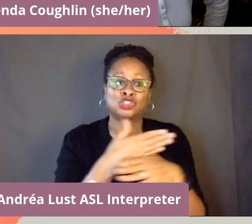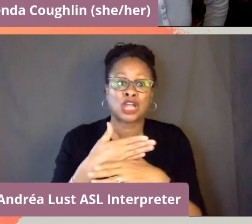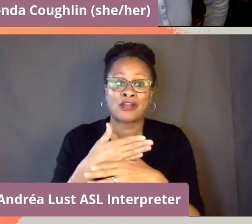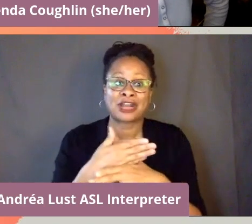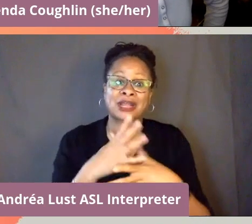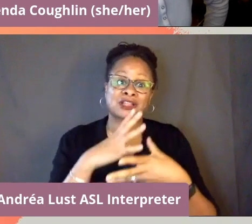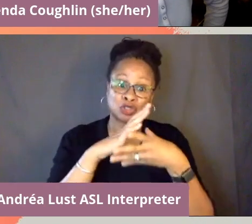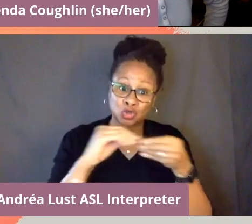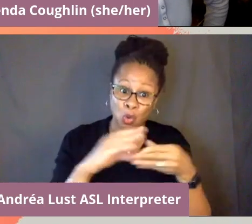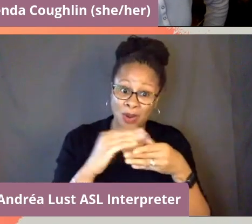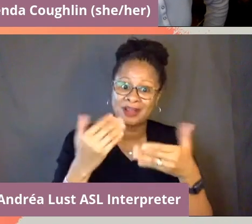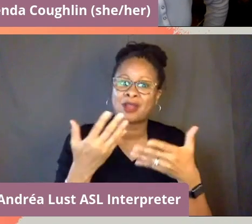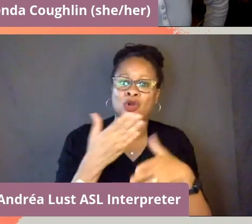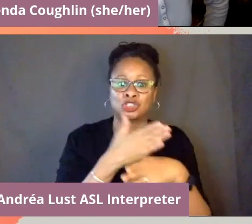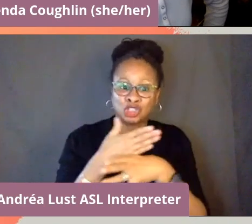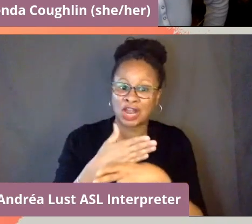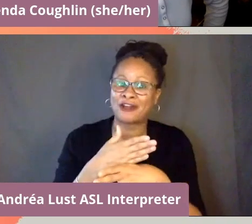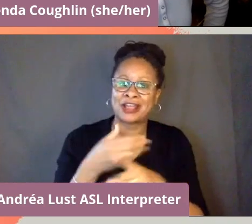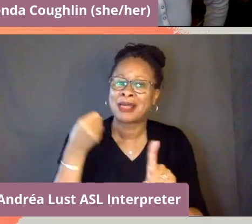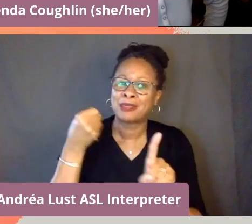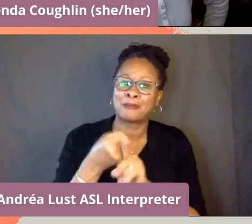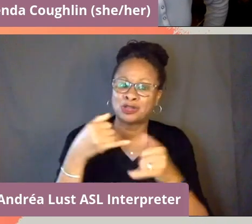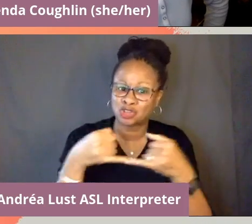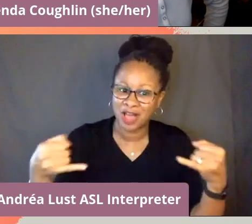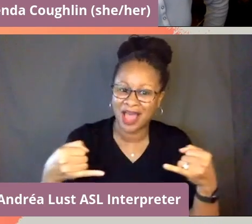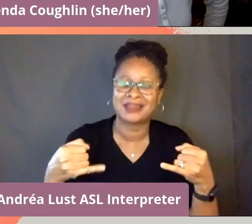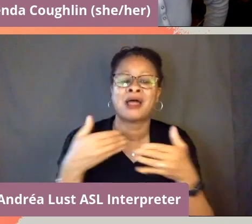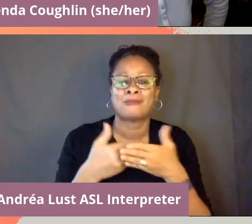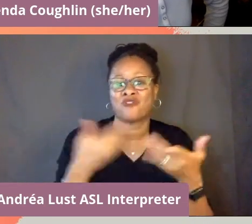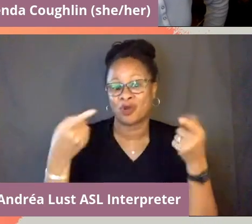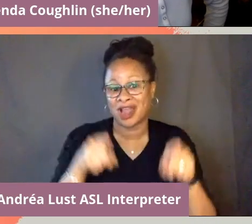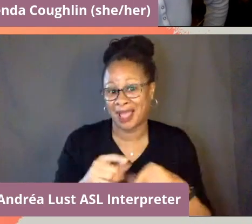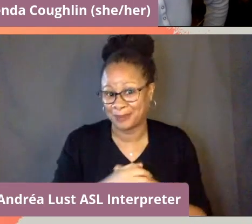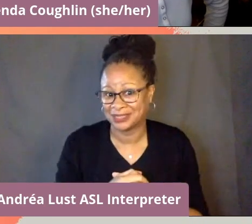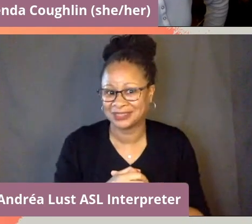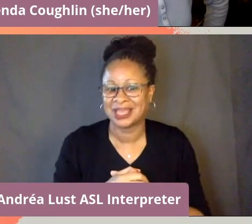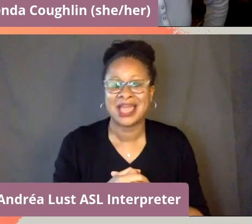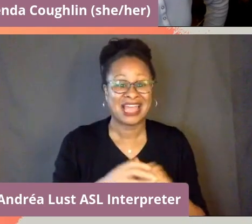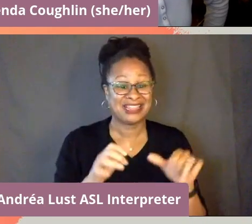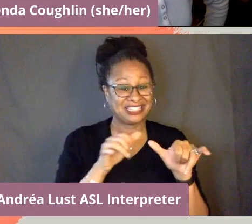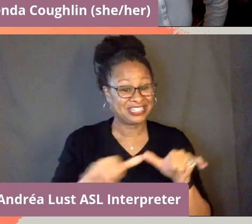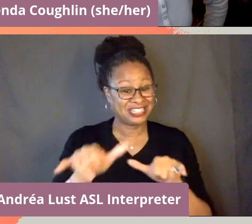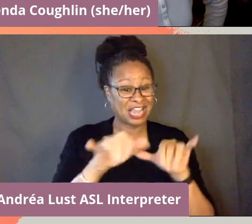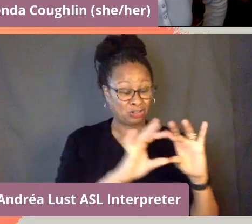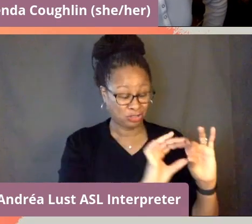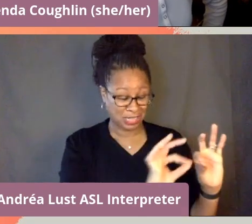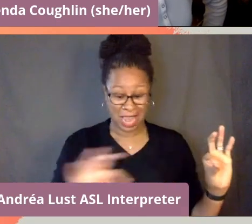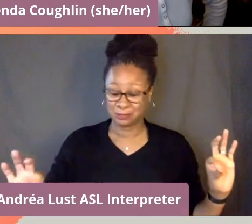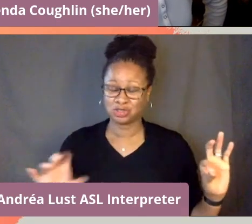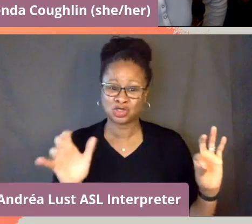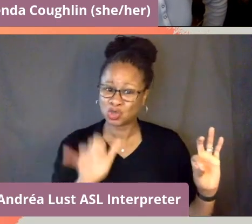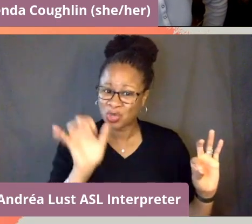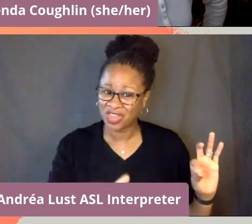which with a standard subtitle treatment, was happening, and it was really detracting.